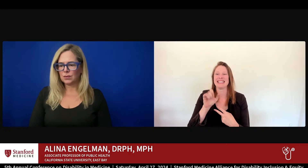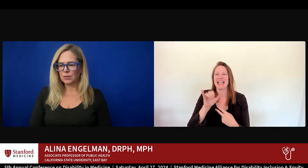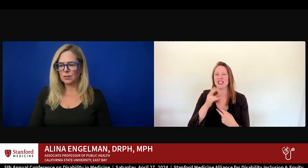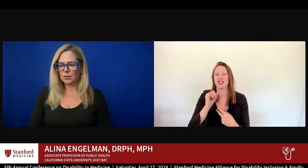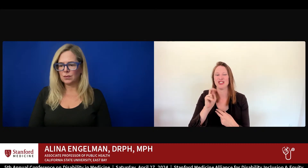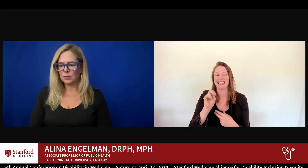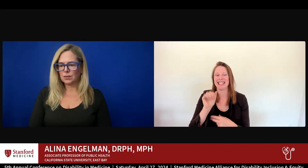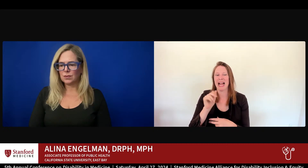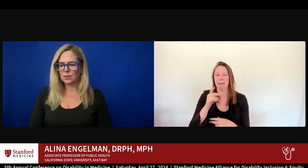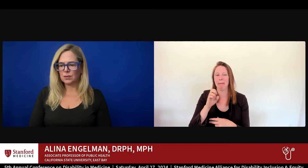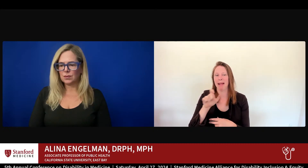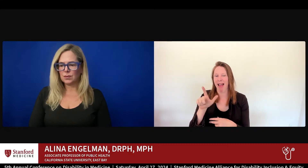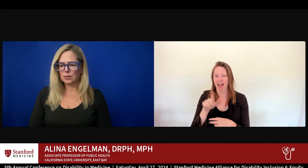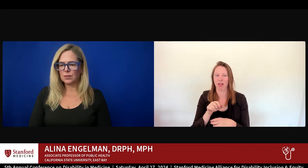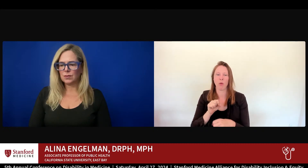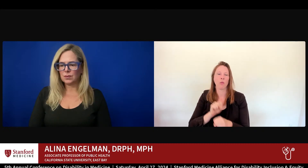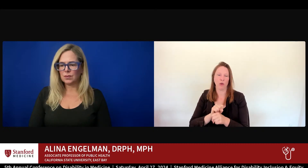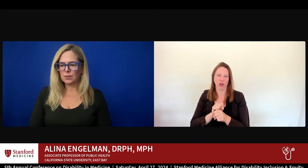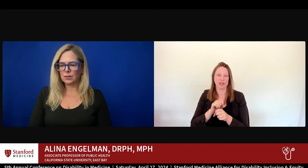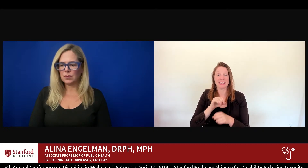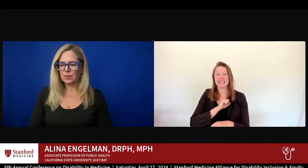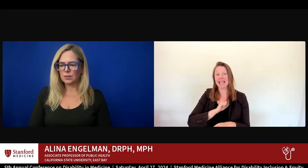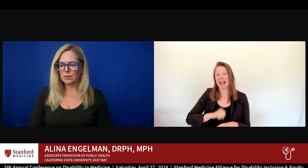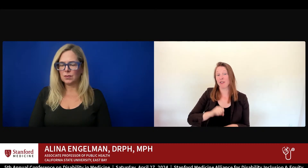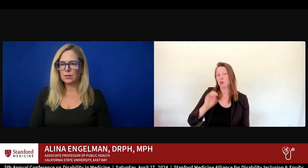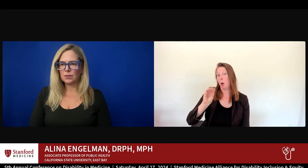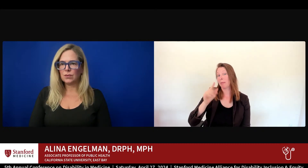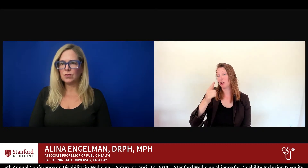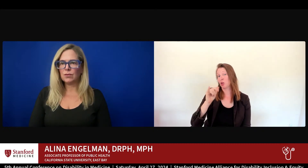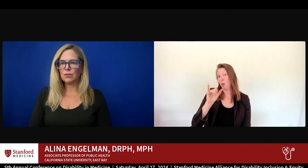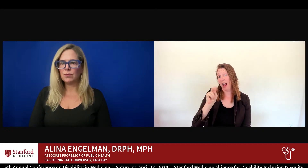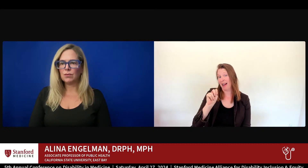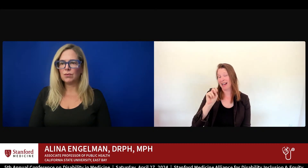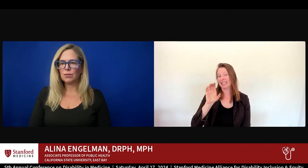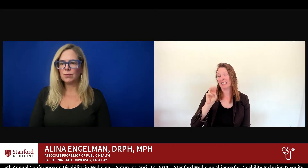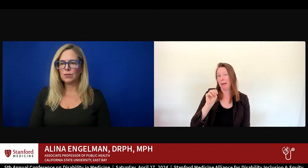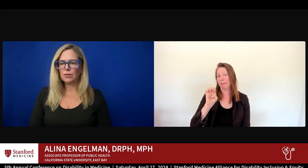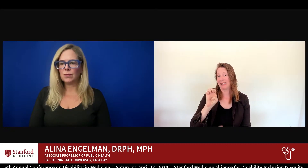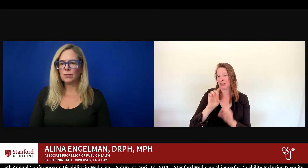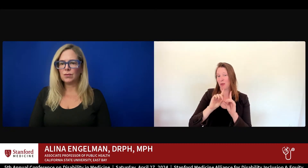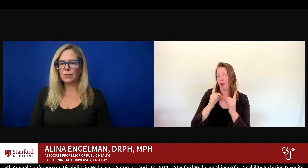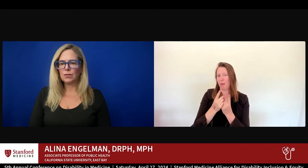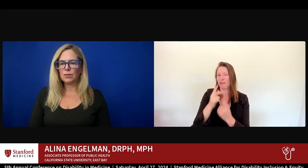Secondly, I'd like to introduce Daychin Campbell, who works at Stanford's OB-GYN